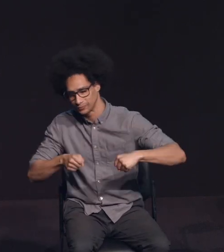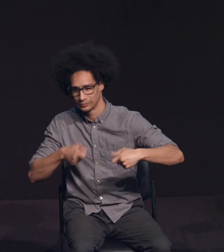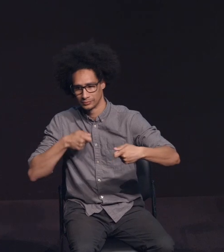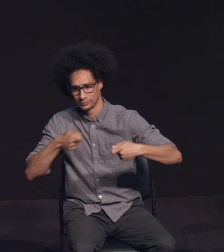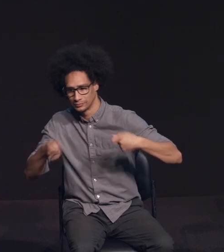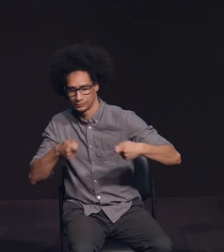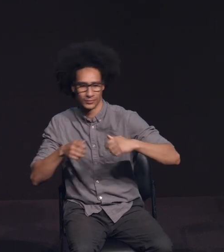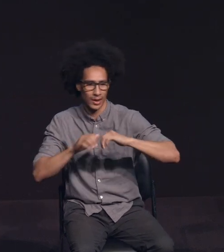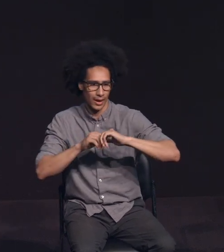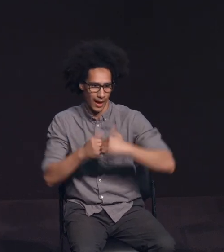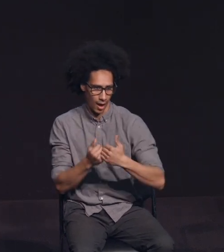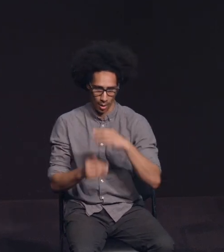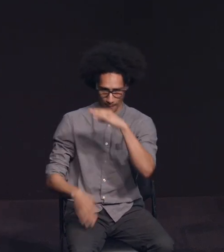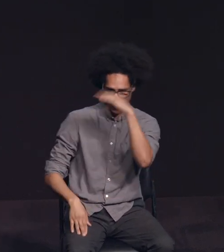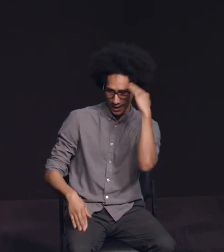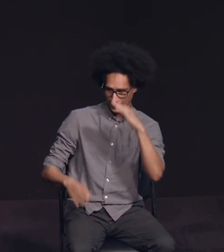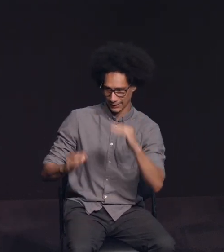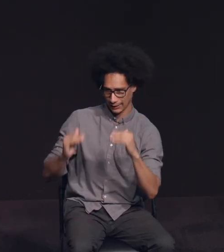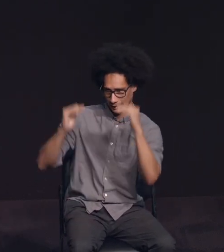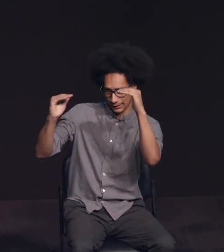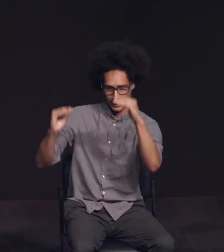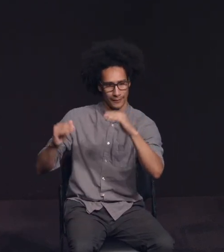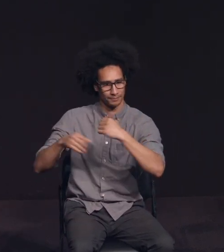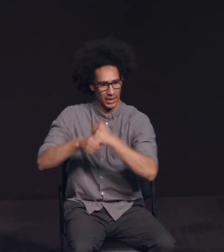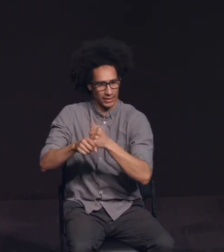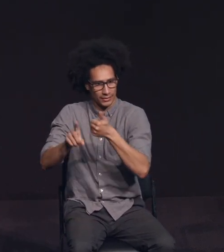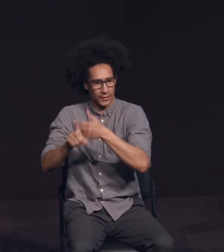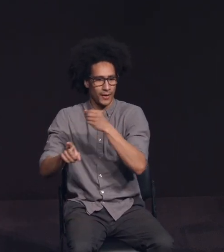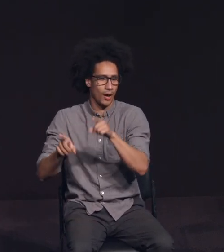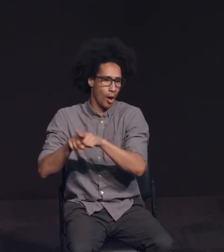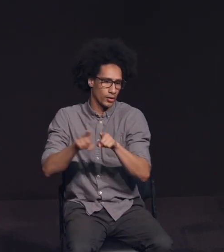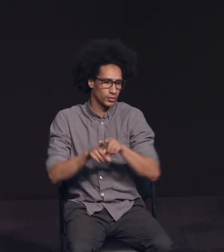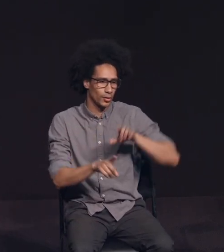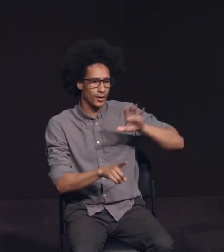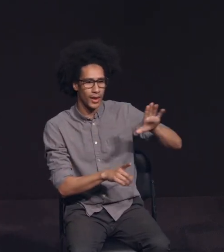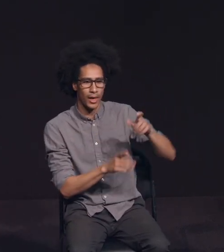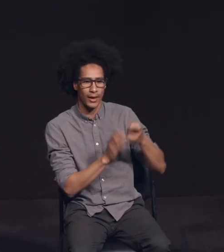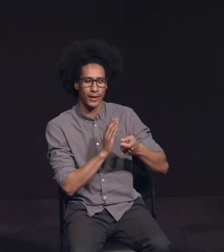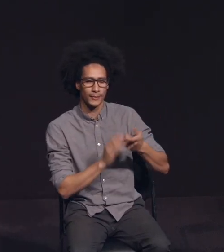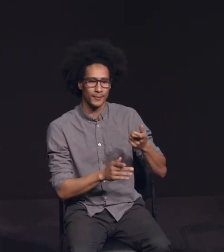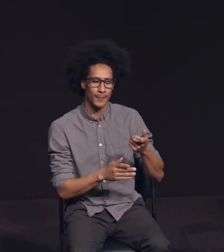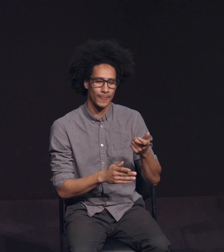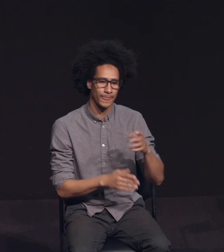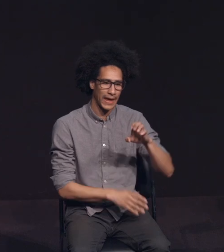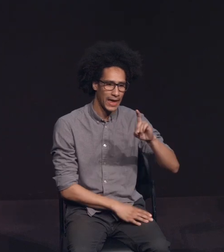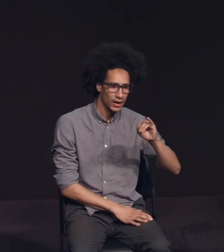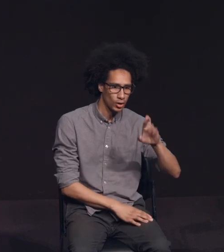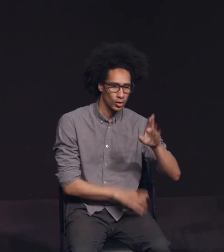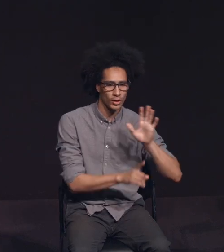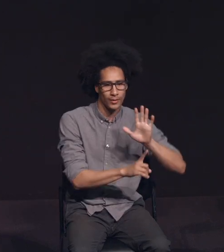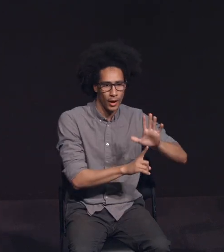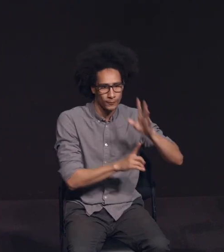itself, and also aesthetics of the editors and light-skinned